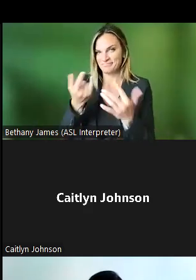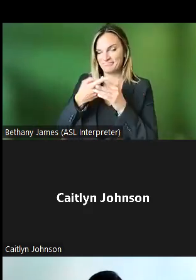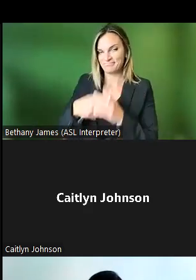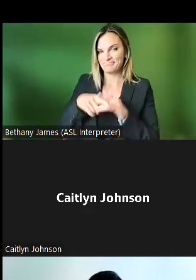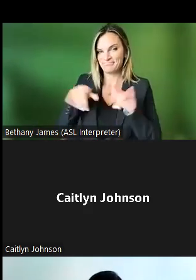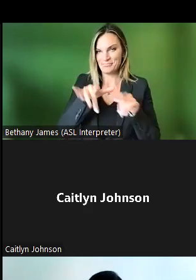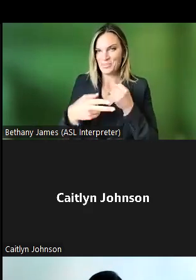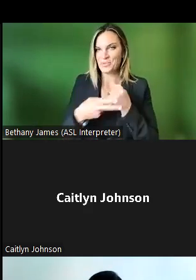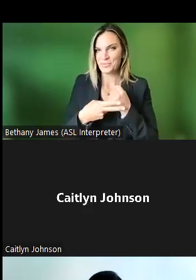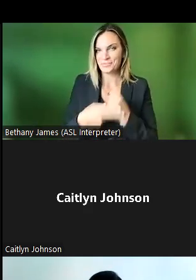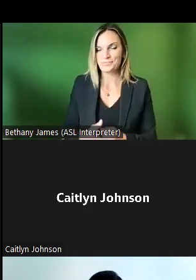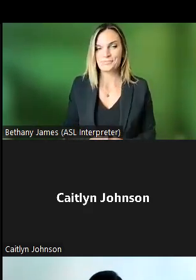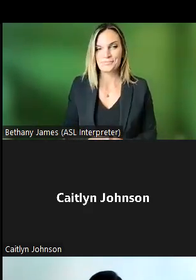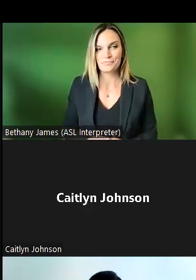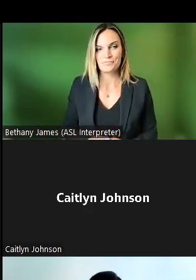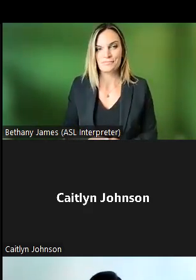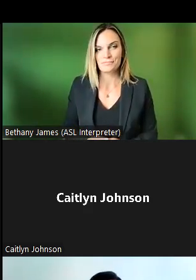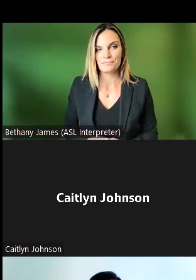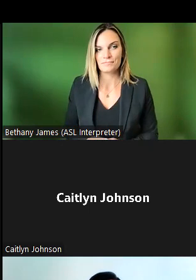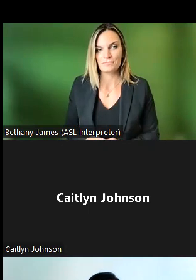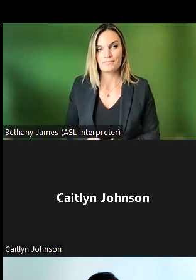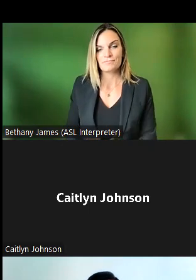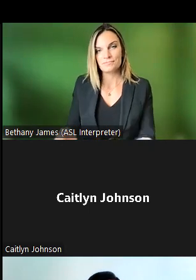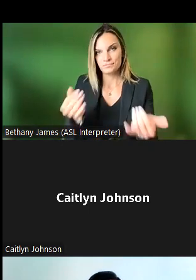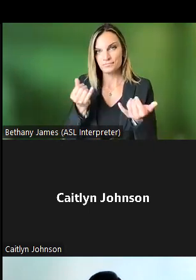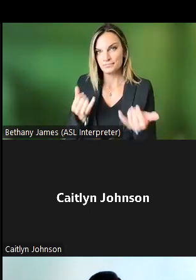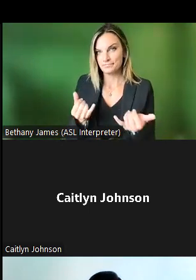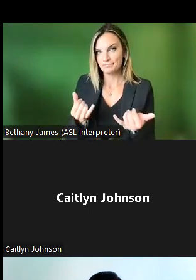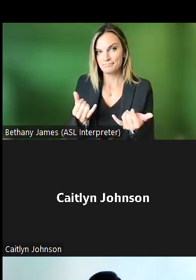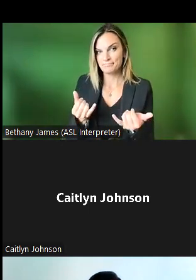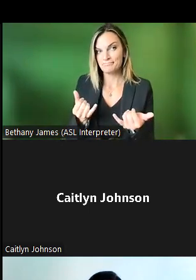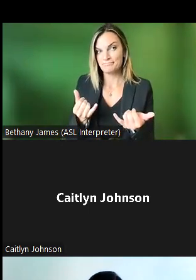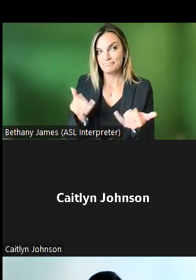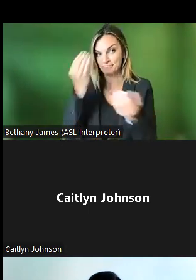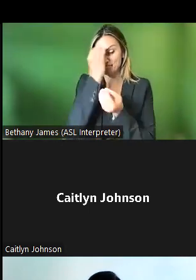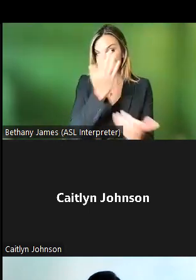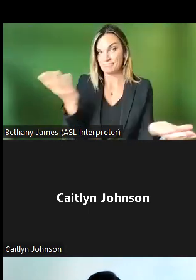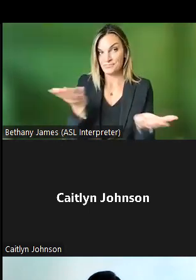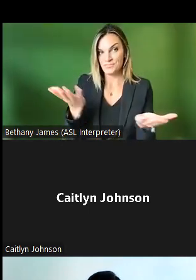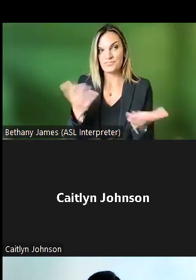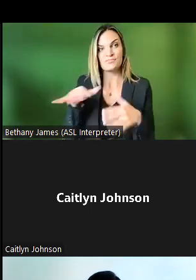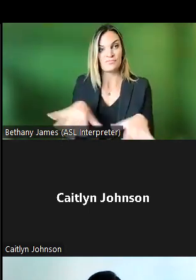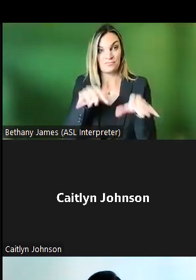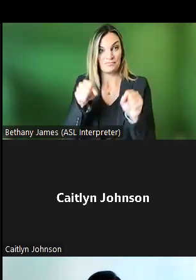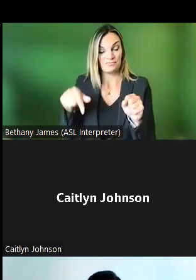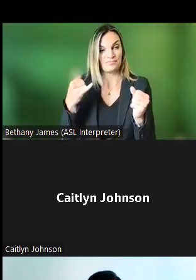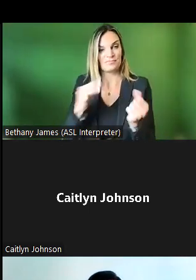Recording in progress. So we do have some other sessions coming up. Today is, again, State and Federal Disability Law.